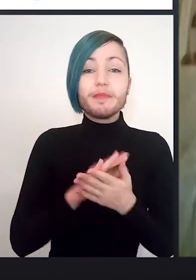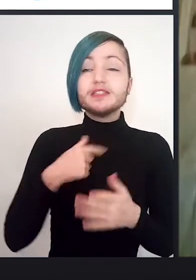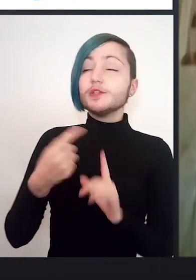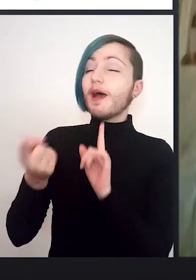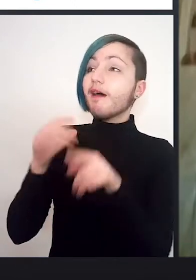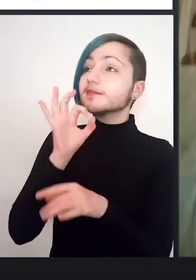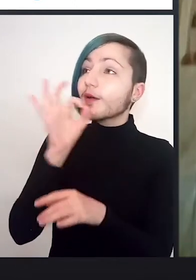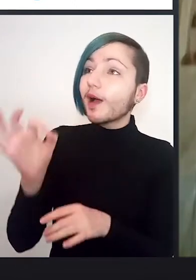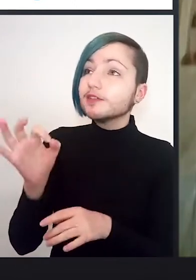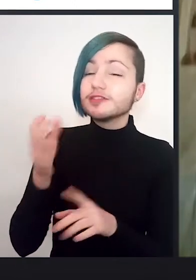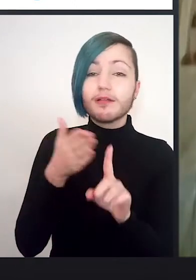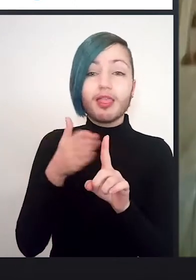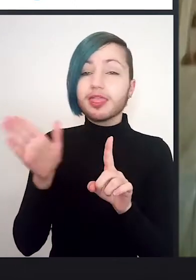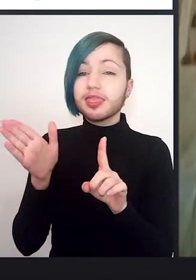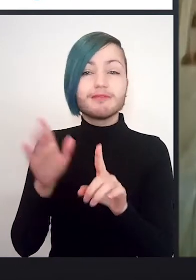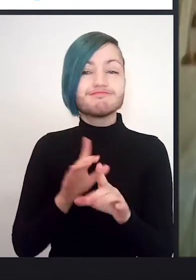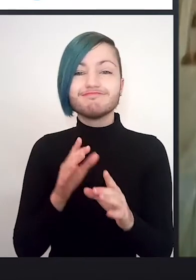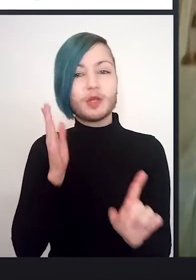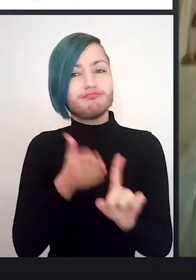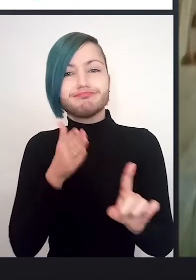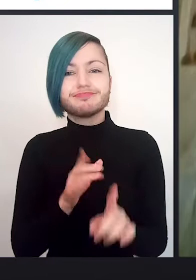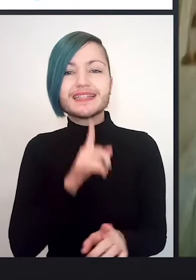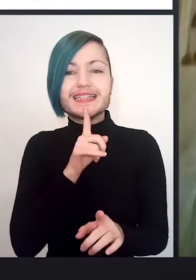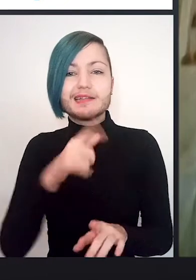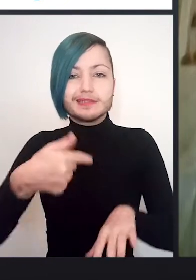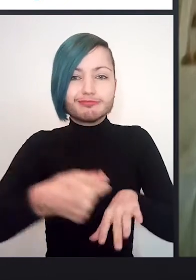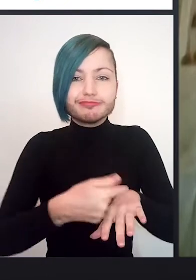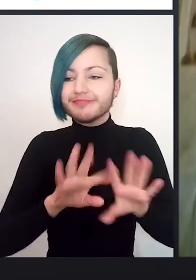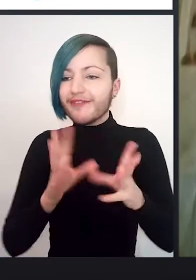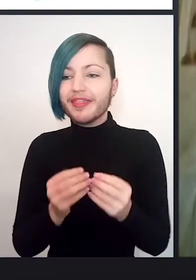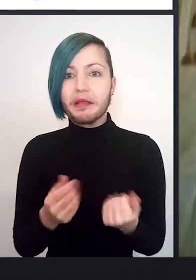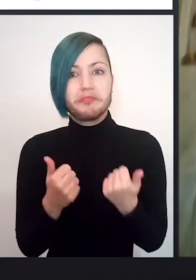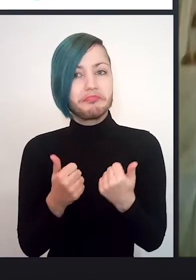focused on all the needles going inside you, which is a quite good tactic.